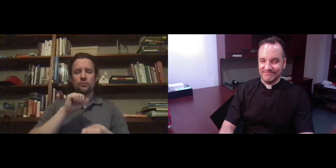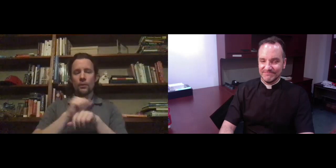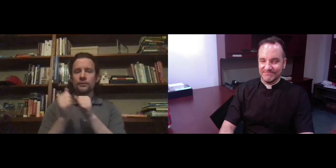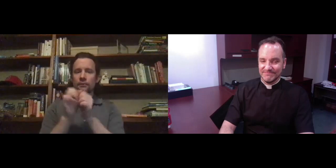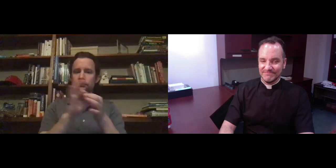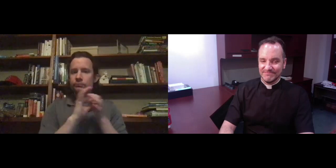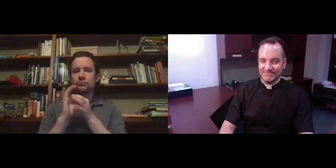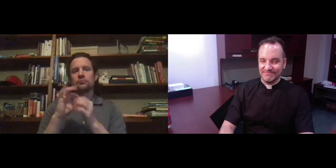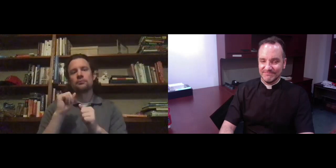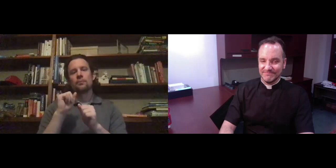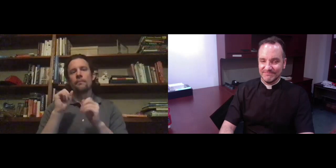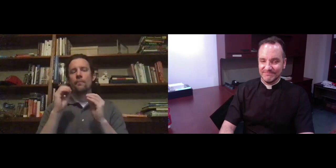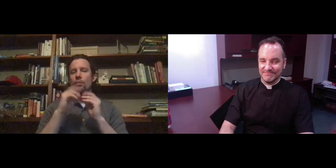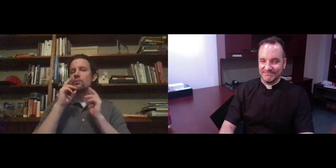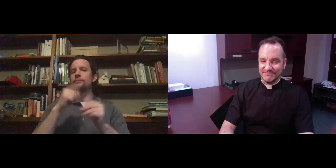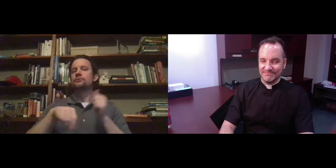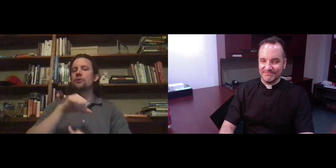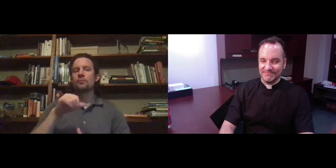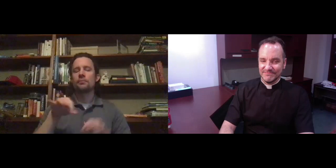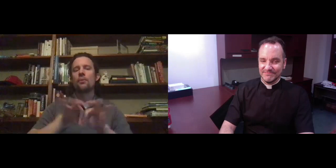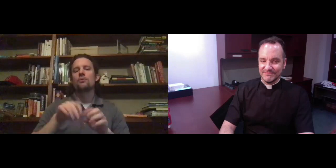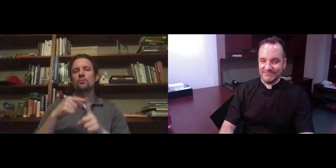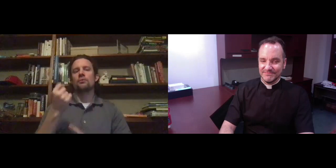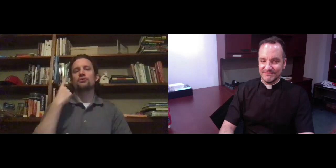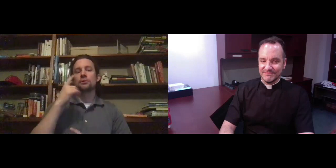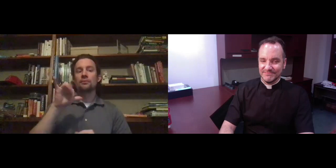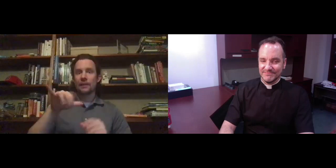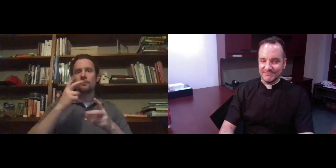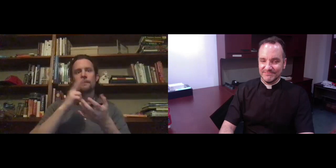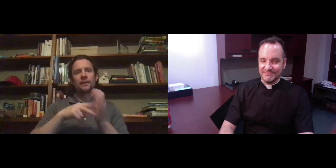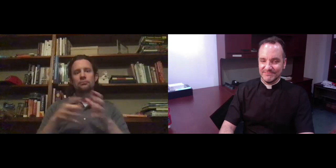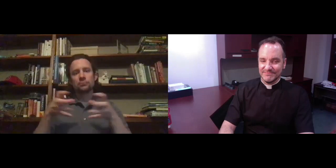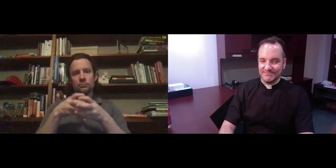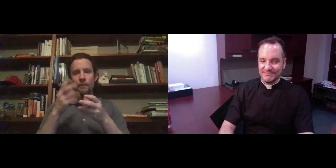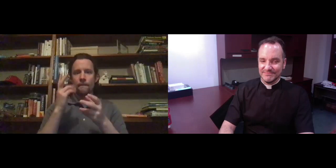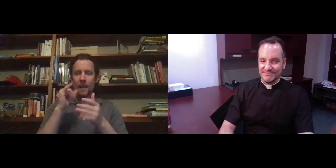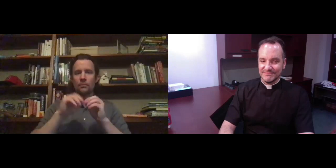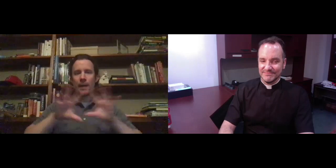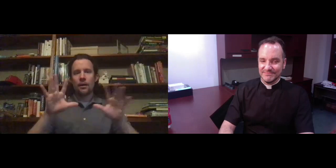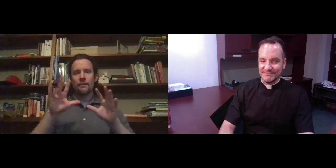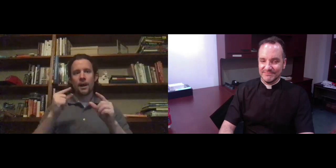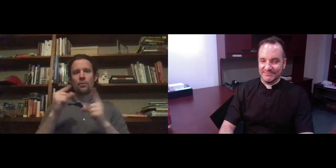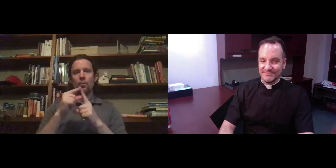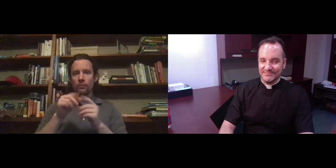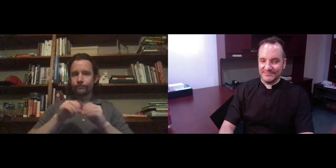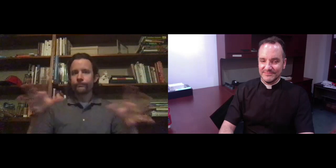people. You'll be able to work in community with others and teach them from your experiences